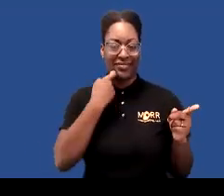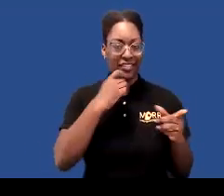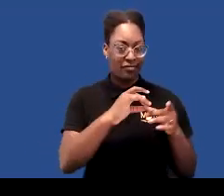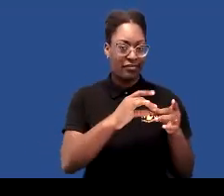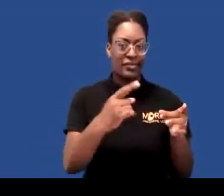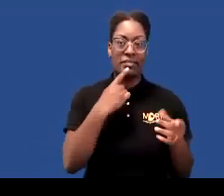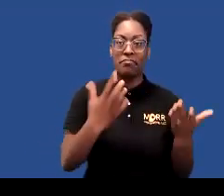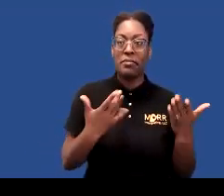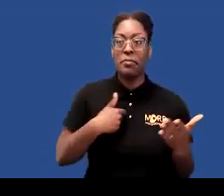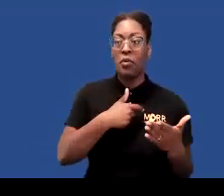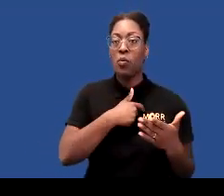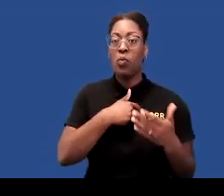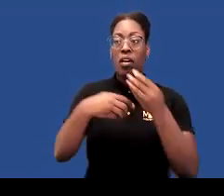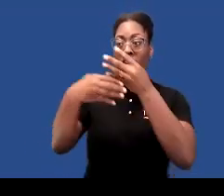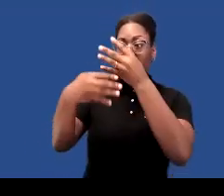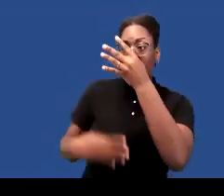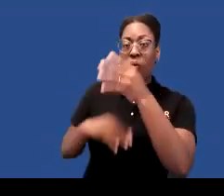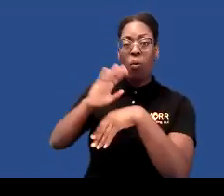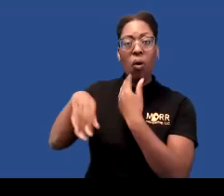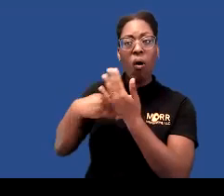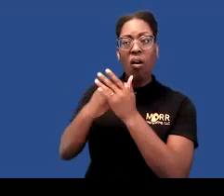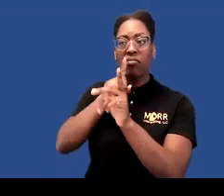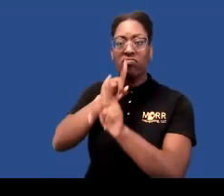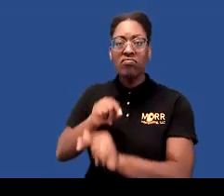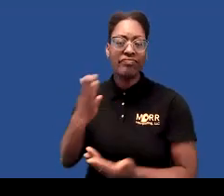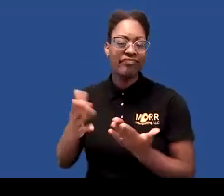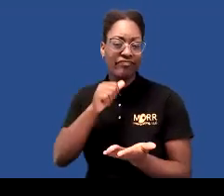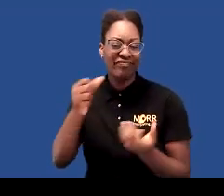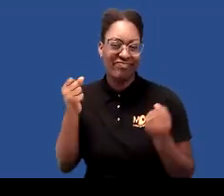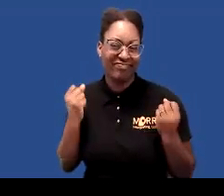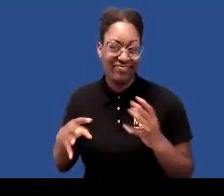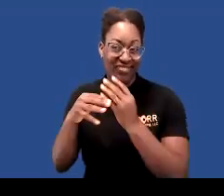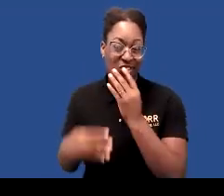because there's a lot of them. So Eric will answer them after the fact.